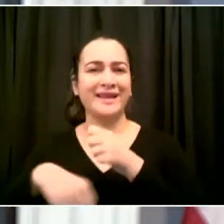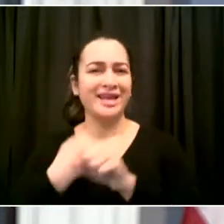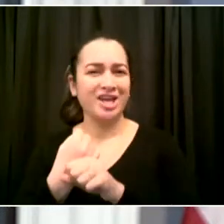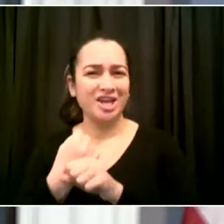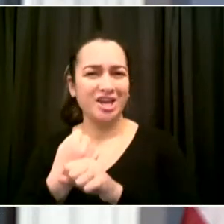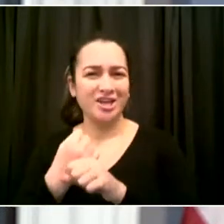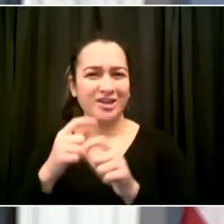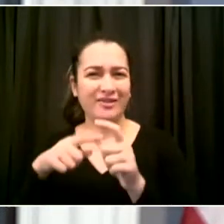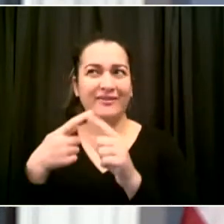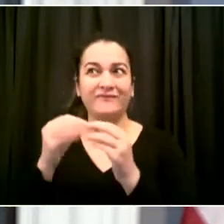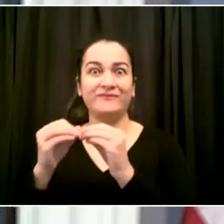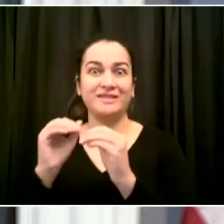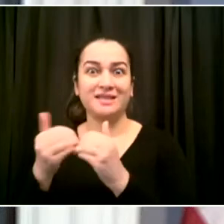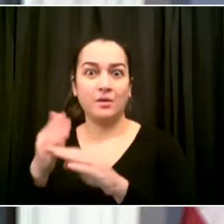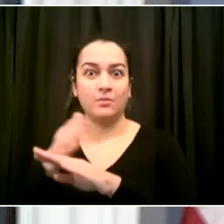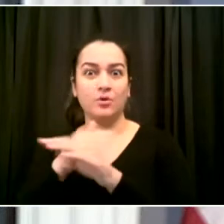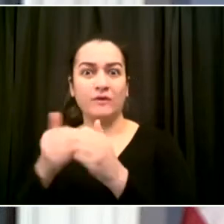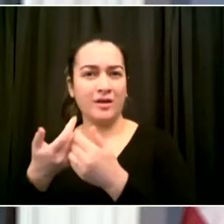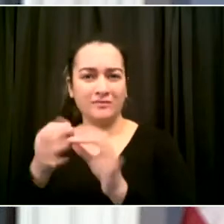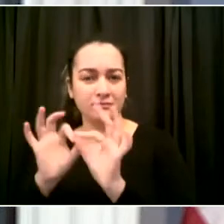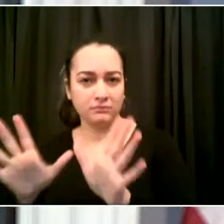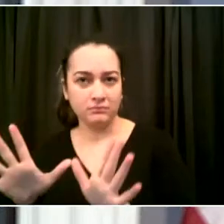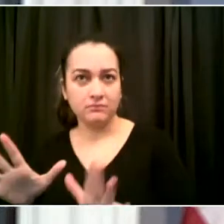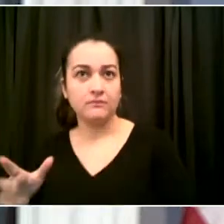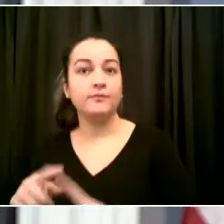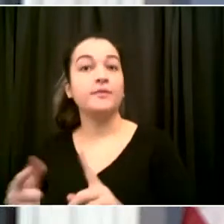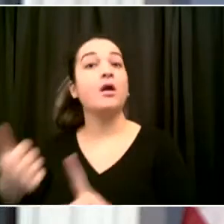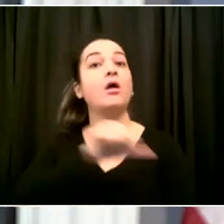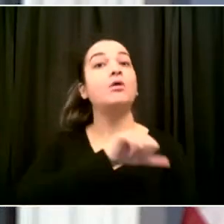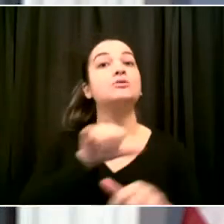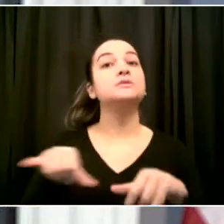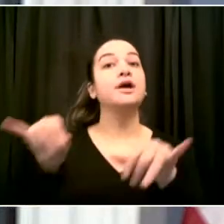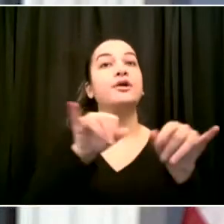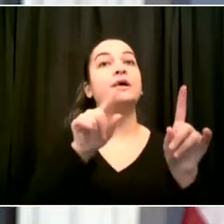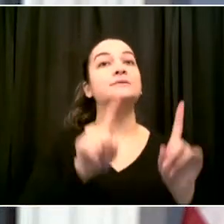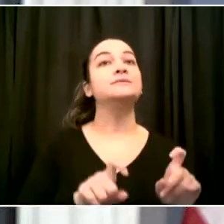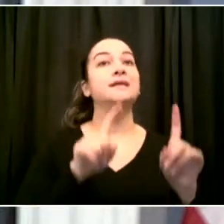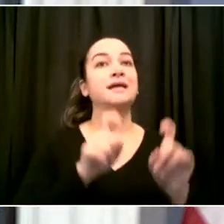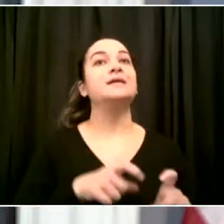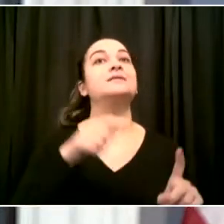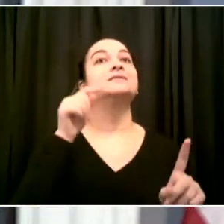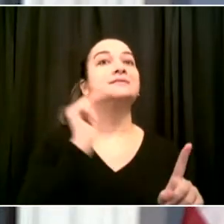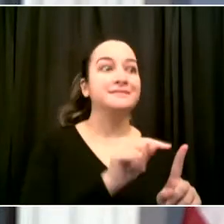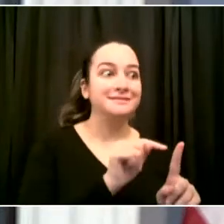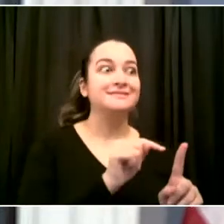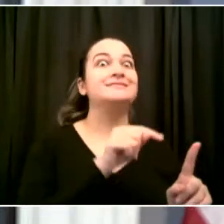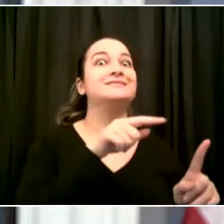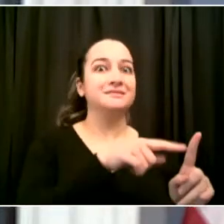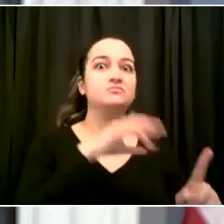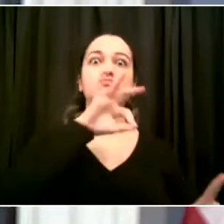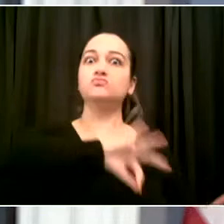MORE LIKE PHYSICAL EXAMS, GIVES YOU INFORMATION RIGHT NOW THAT YOU CAN ACT ON